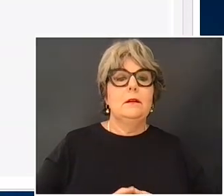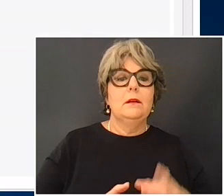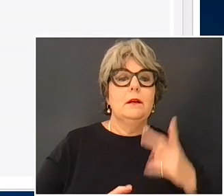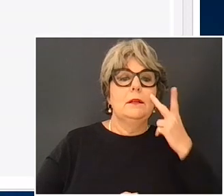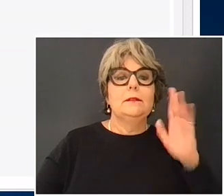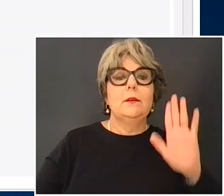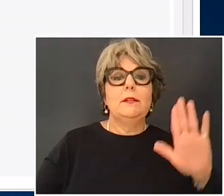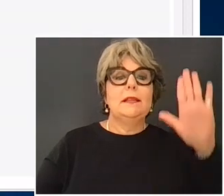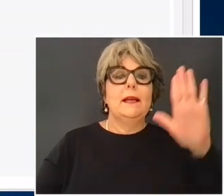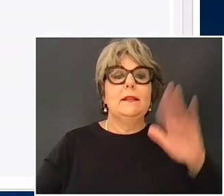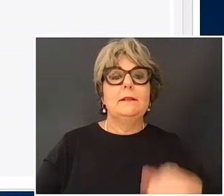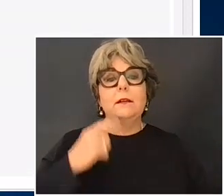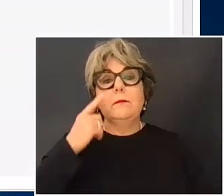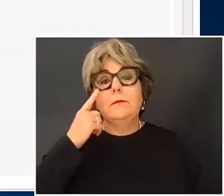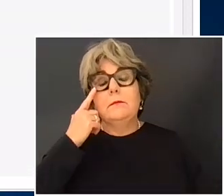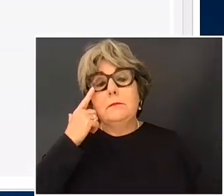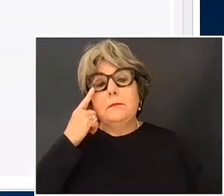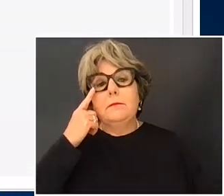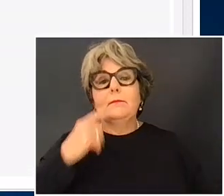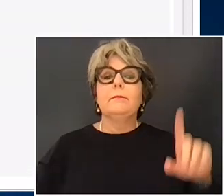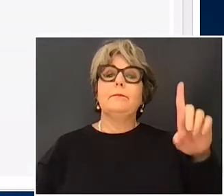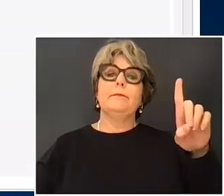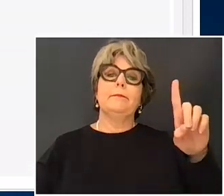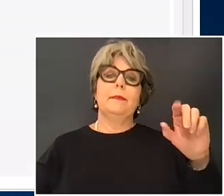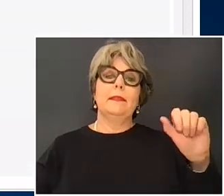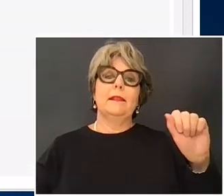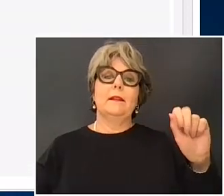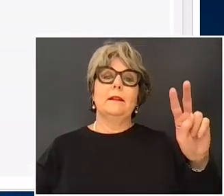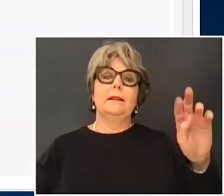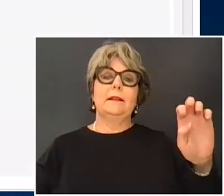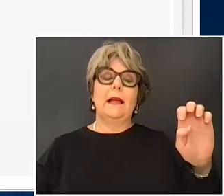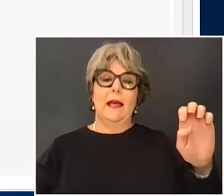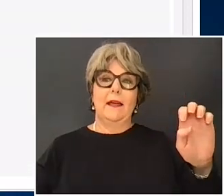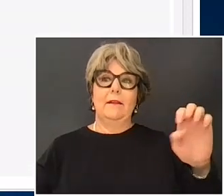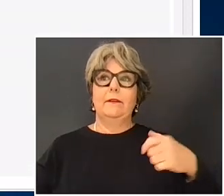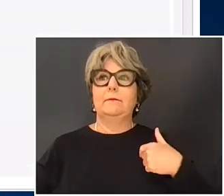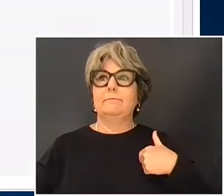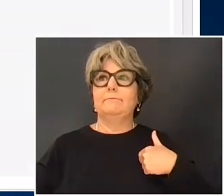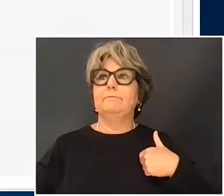Sure. So I'm going back to the existing